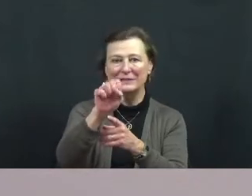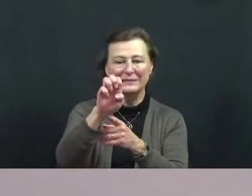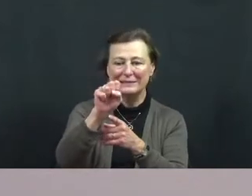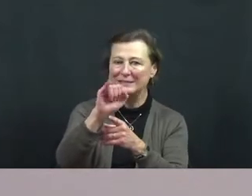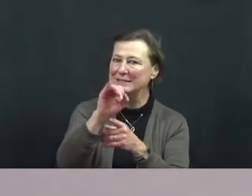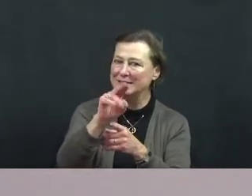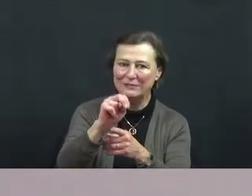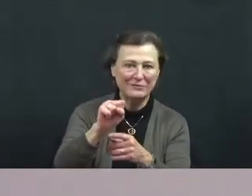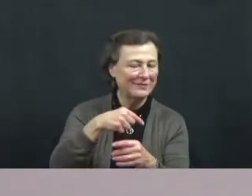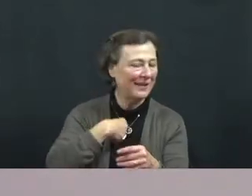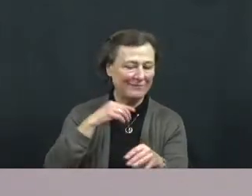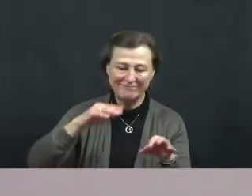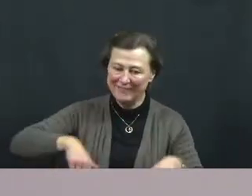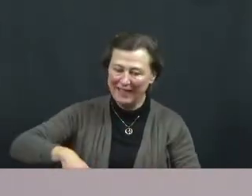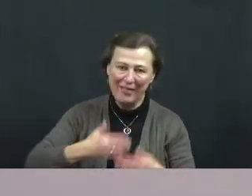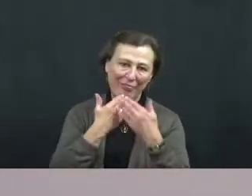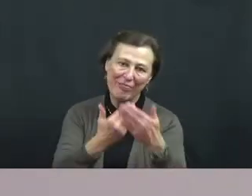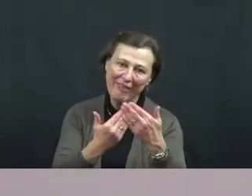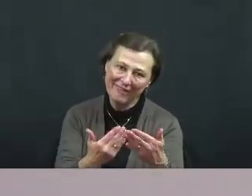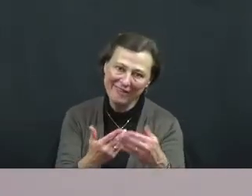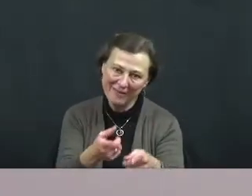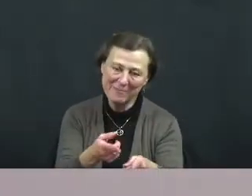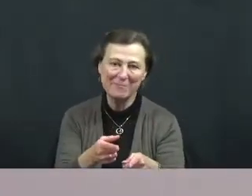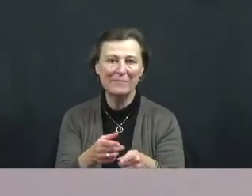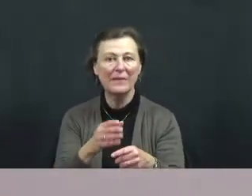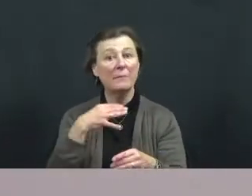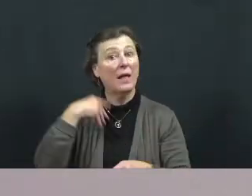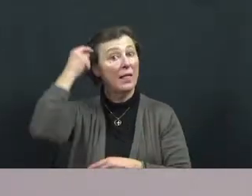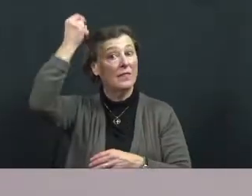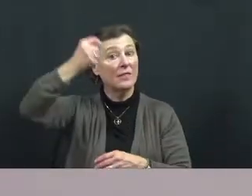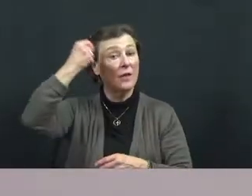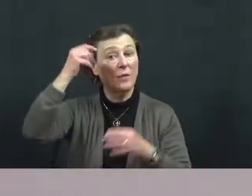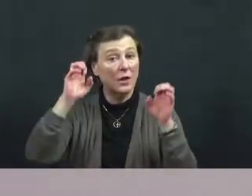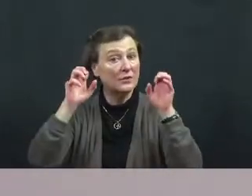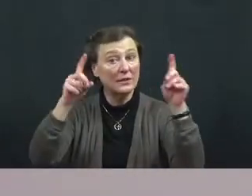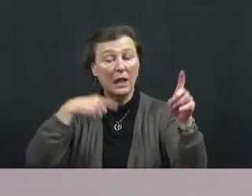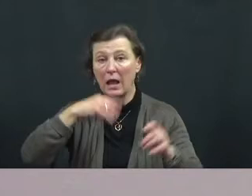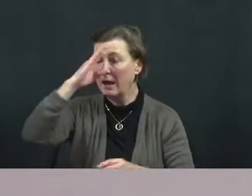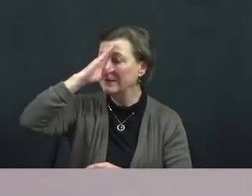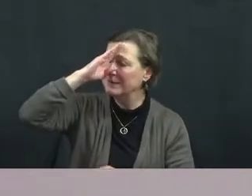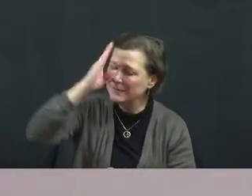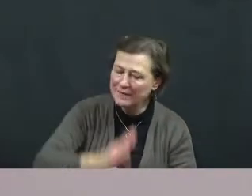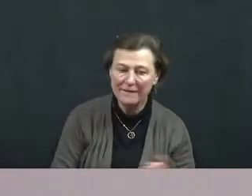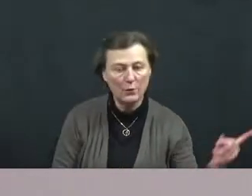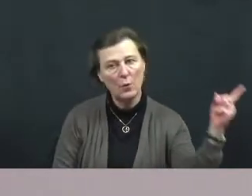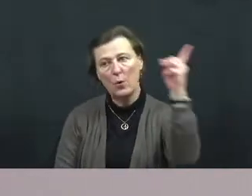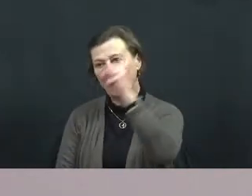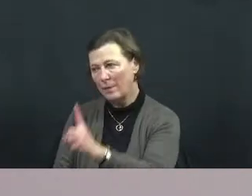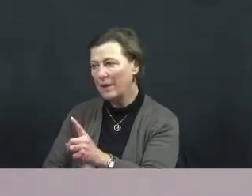And, during my theological education, I never went back and thanked Doctors Craddock or